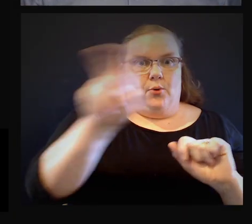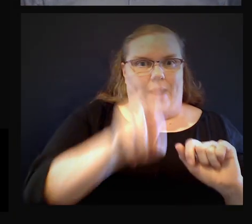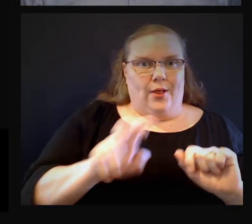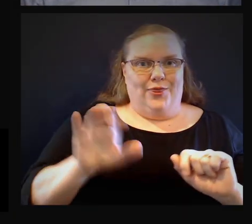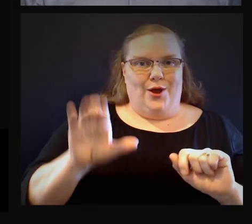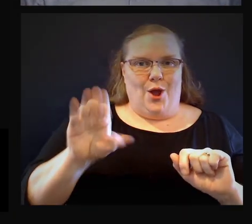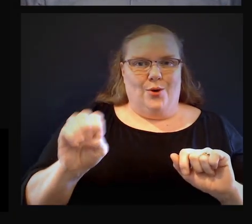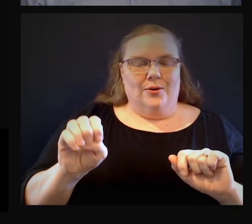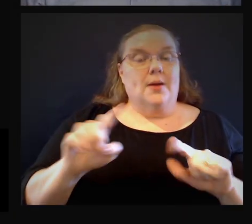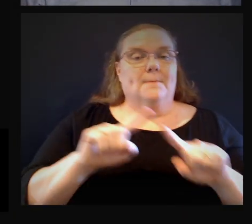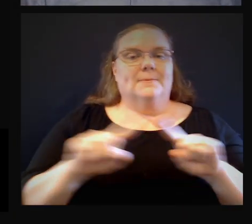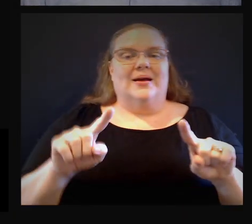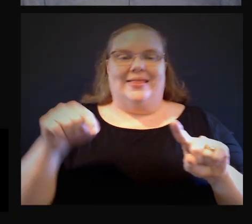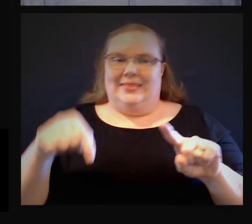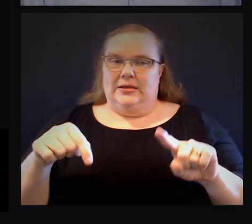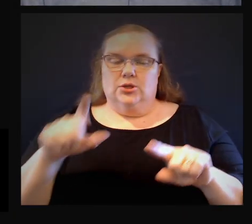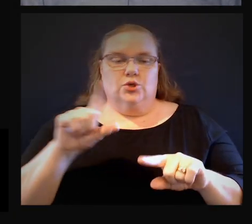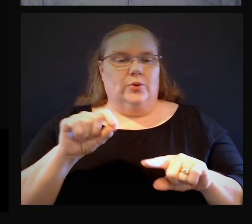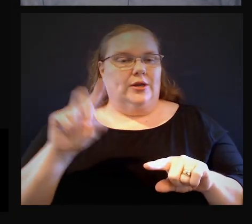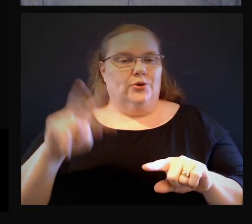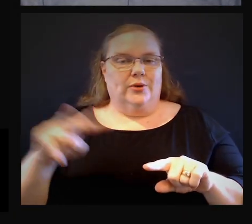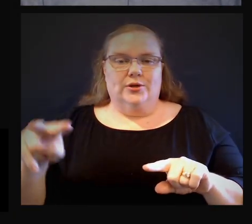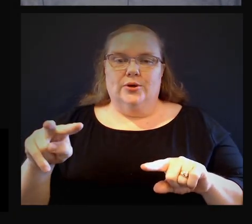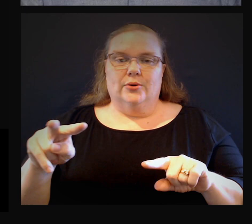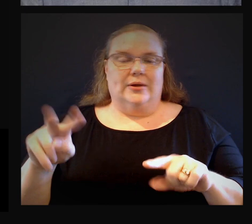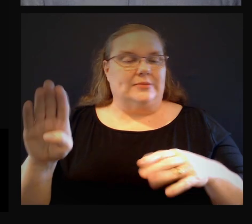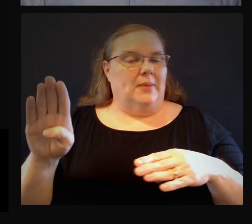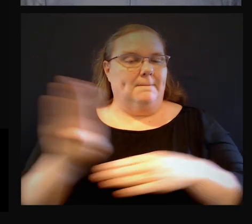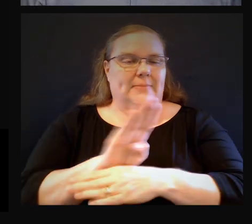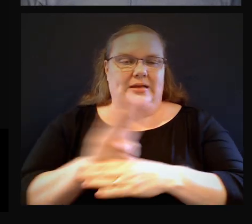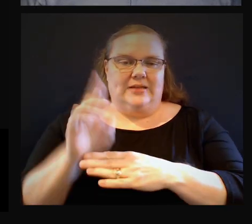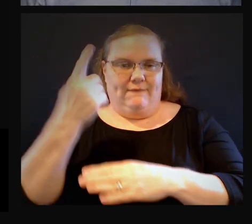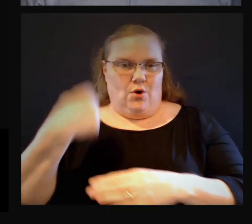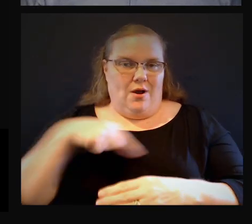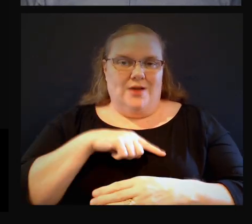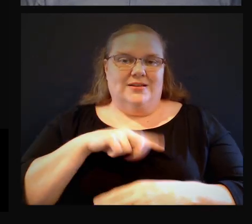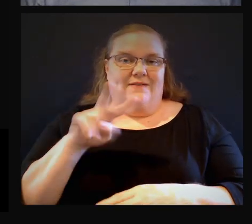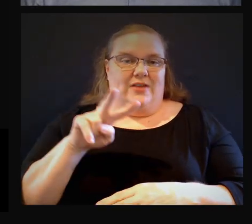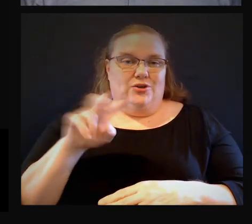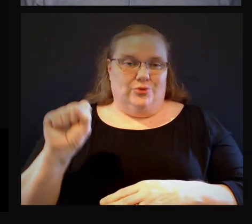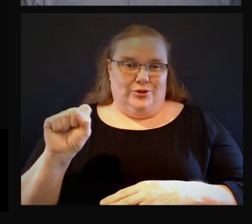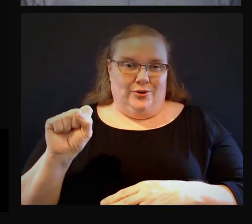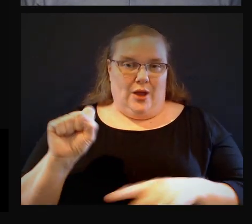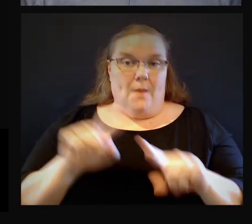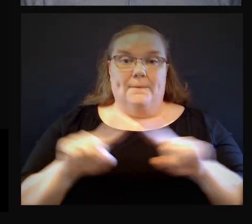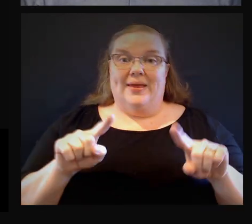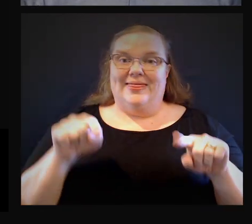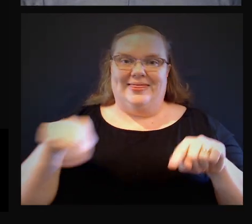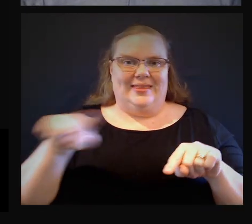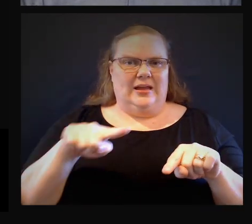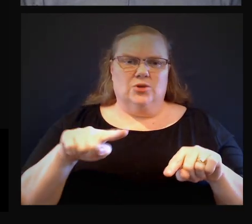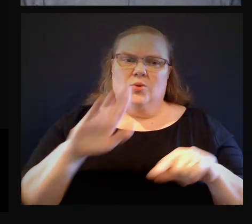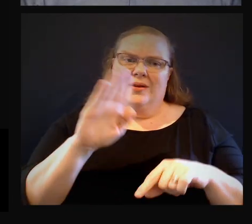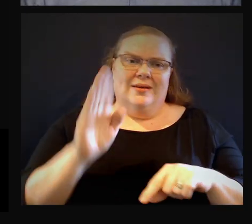2022 has been a busy year for us at Visual Studio. None of these features would have been possible without all your feedback.